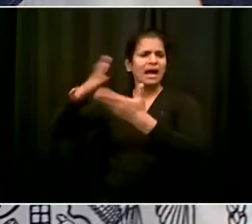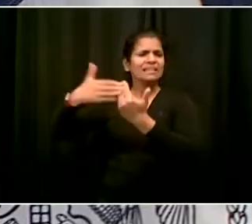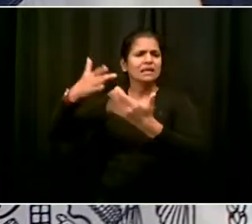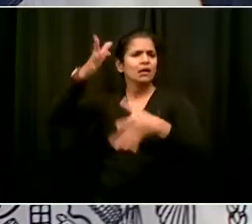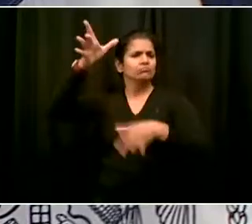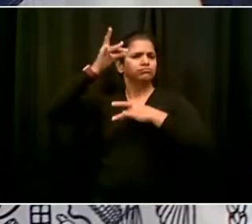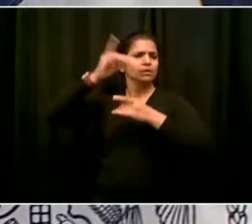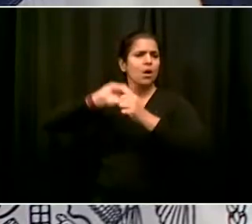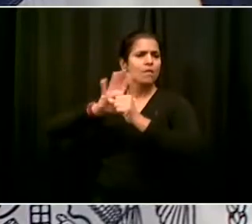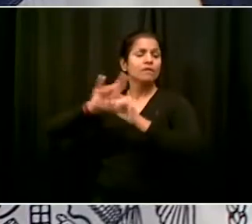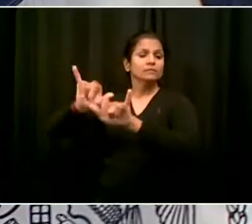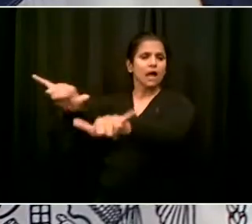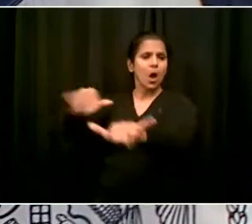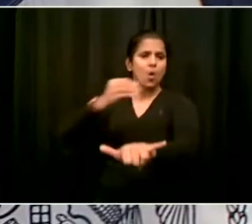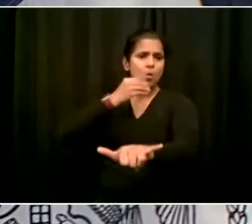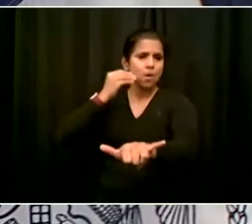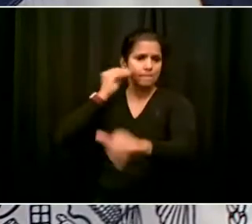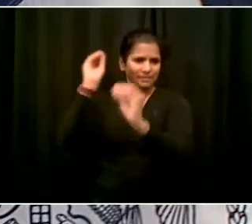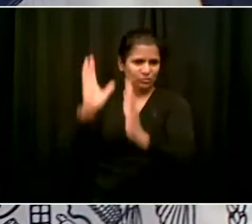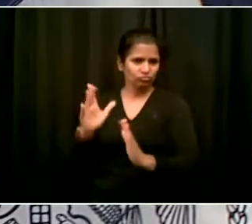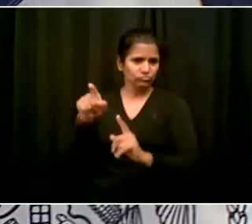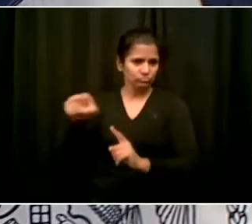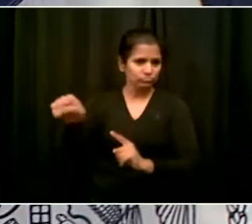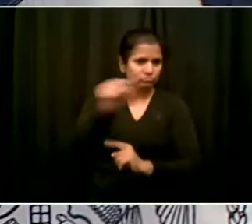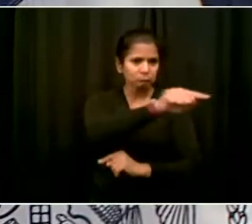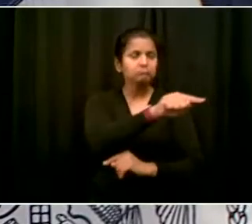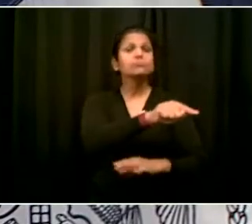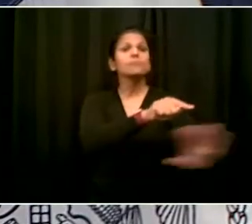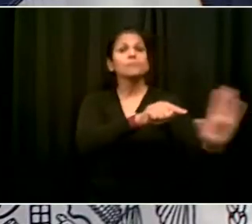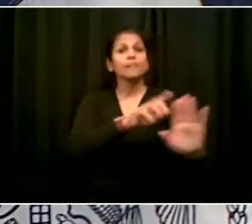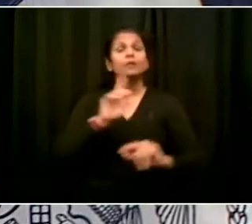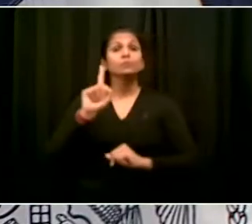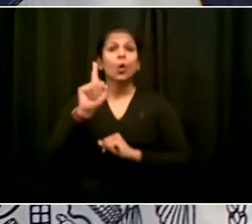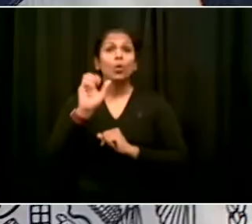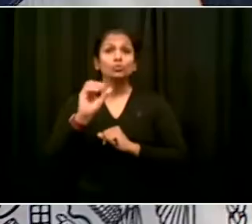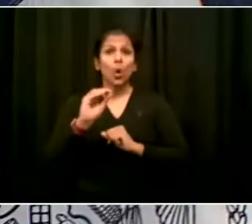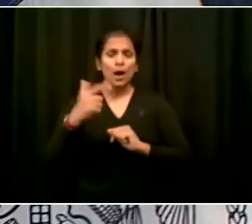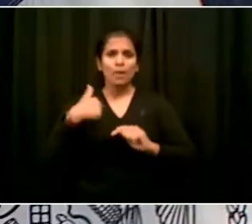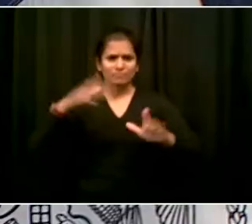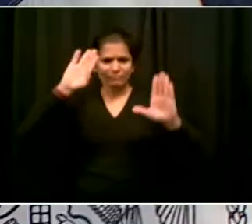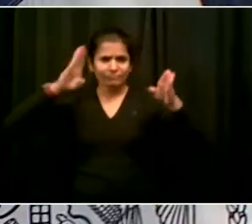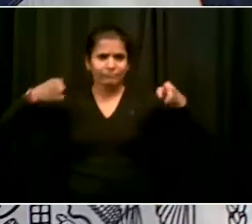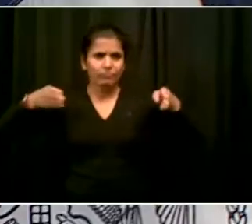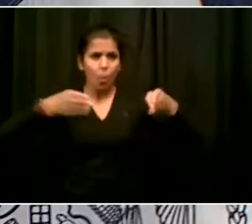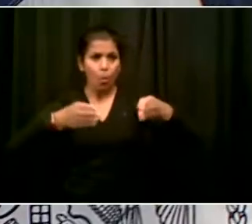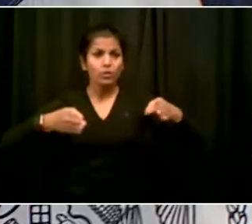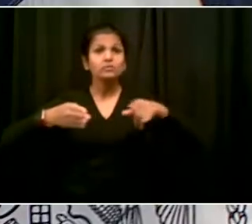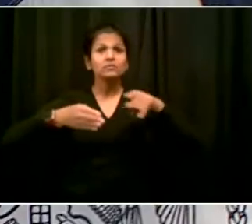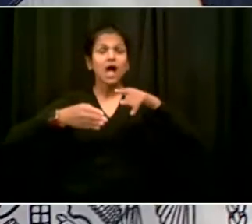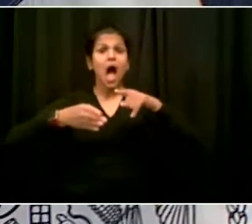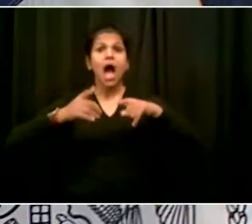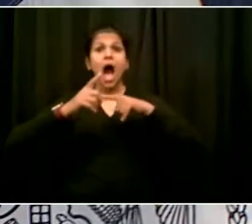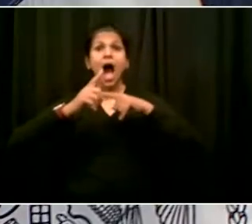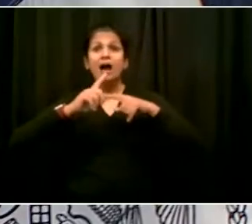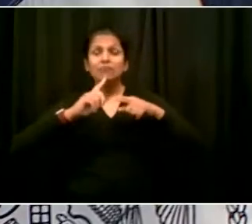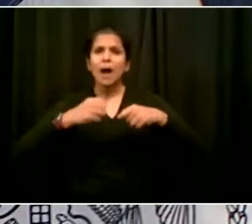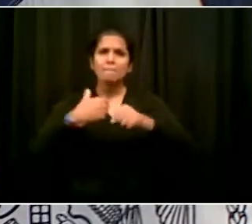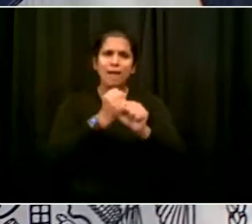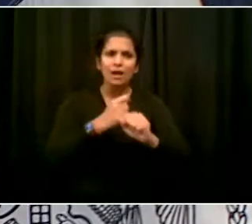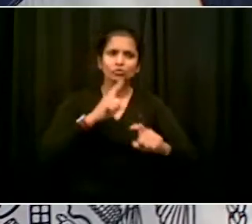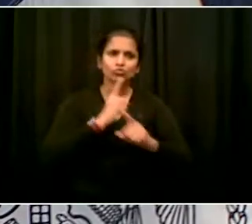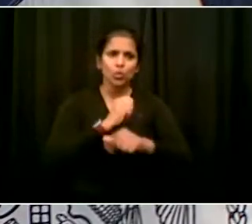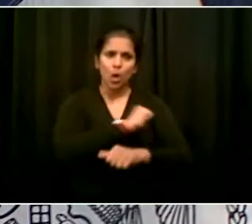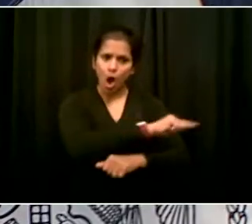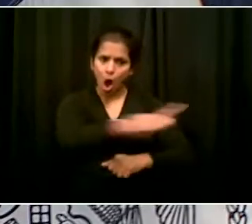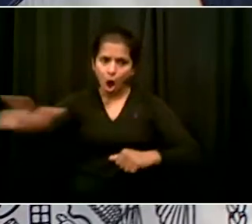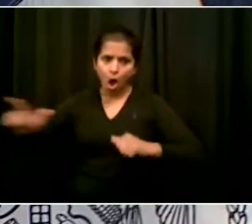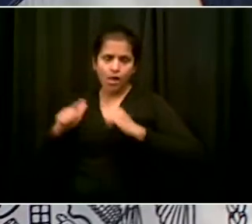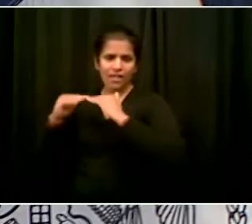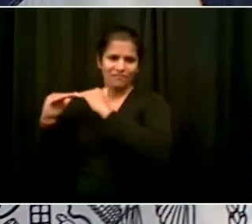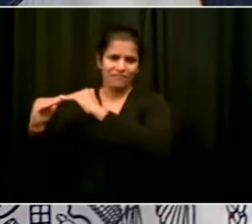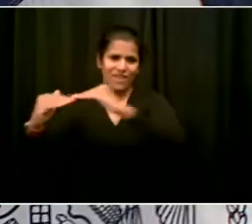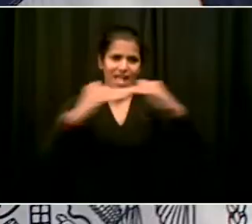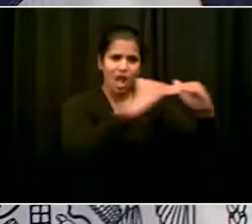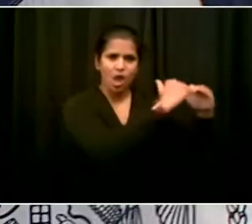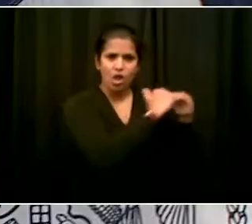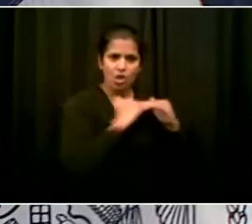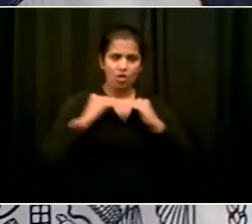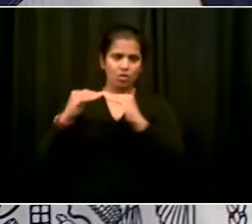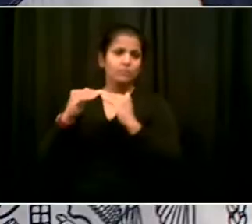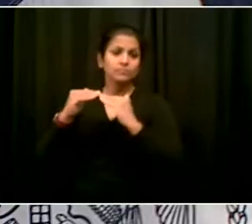PROTECTED.